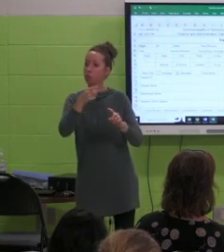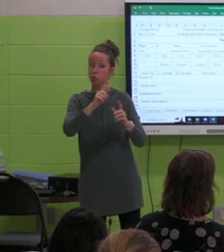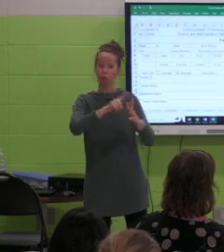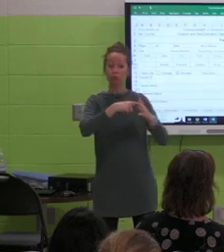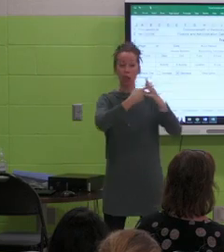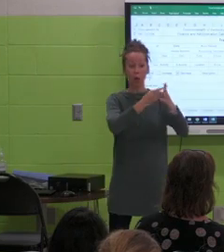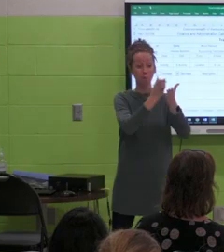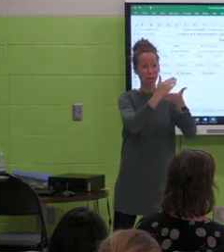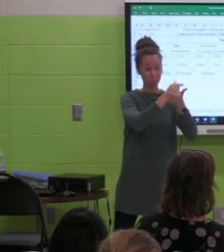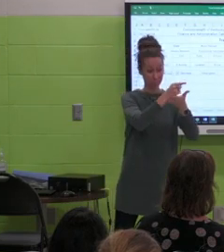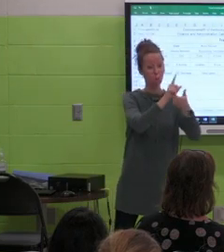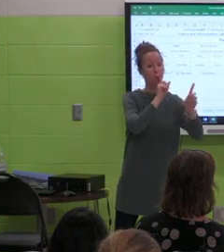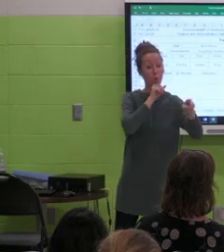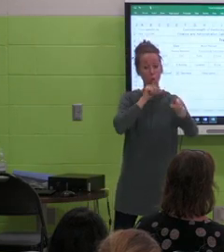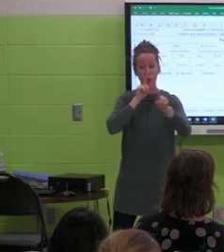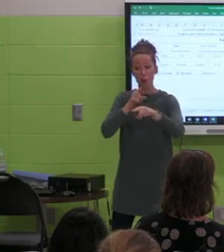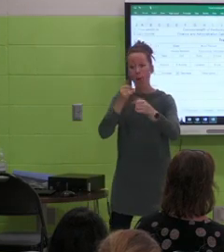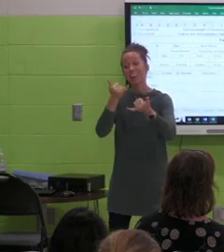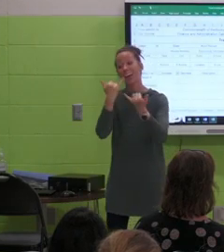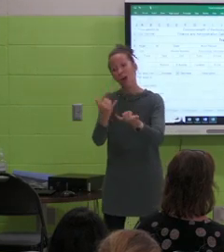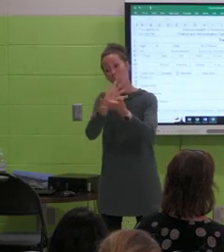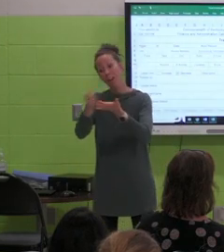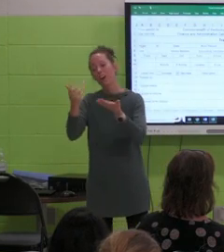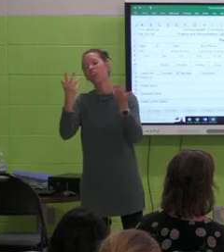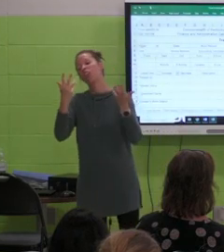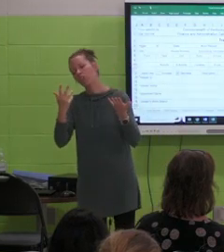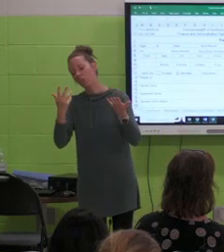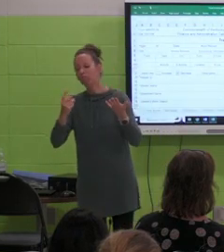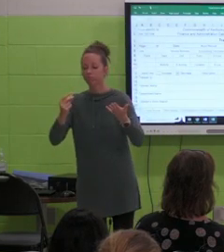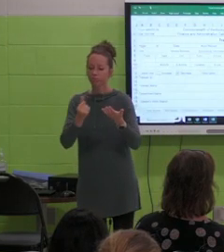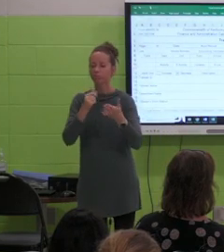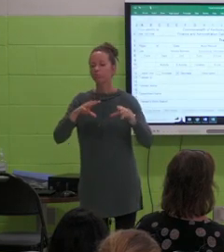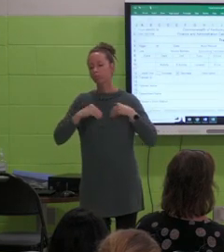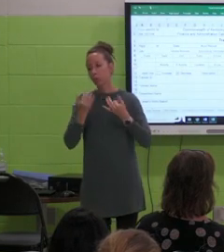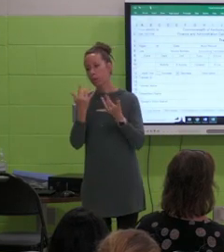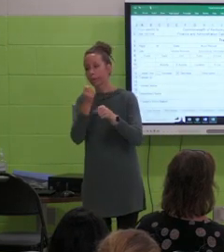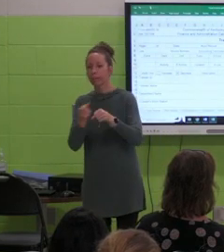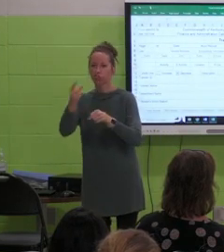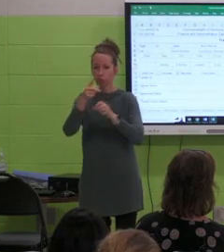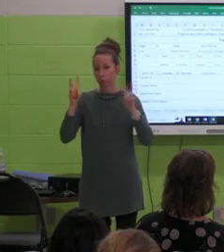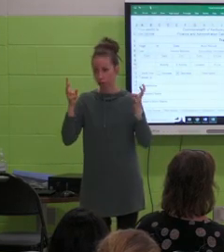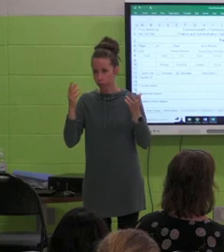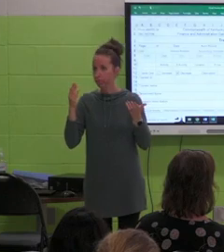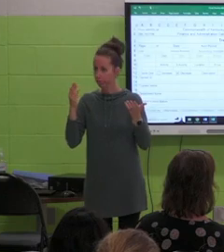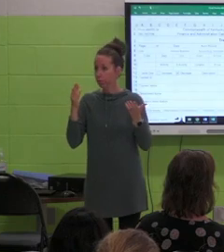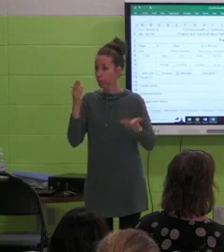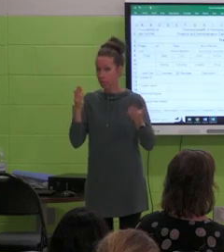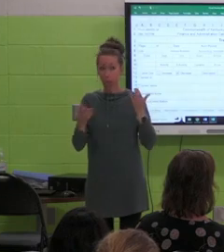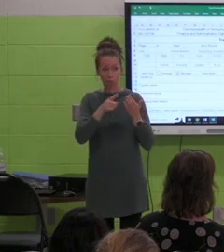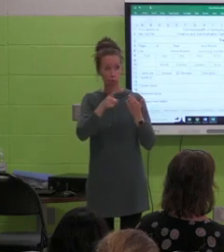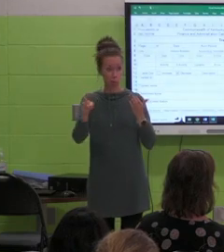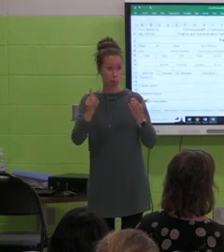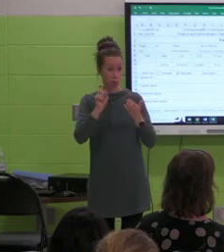your budget but that is something that each and every one of you all needs to be responsible for